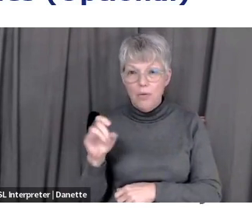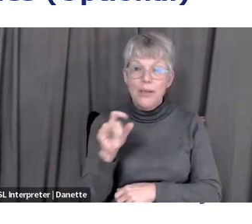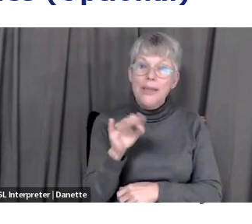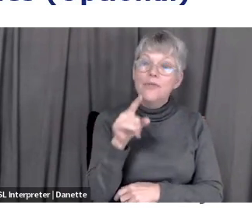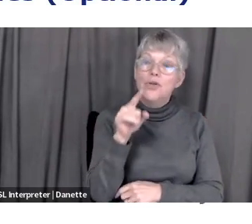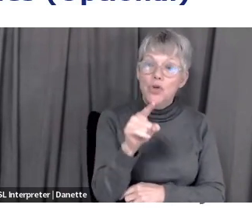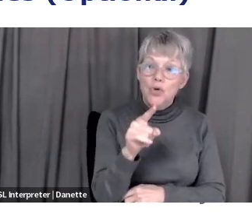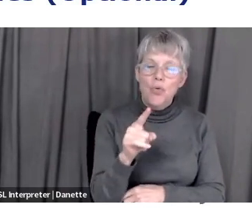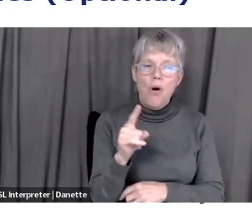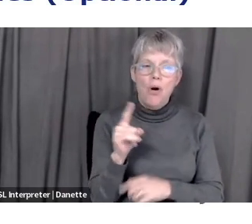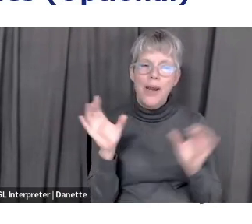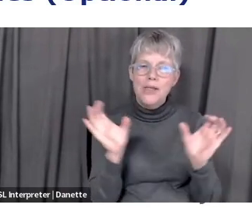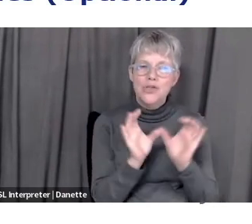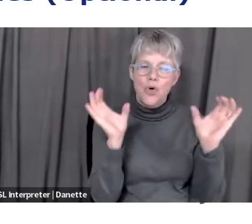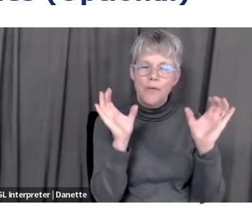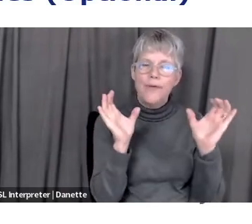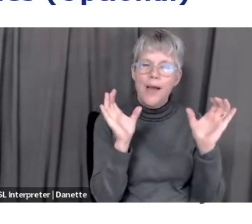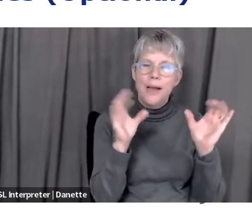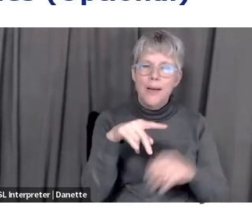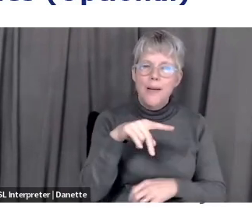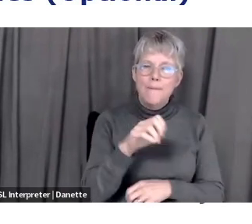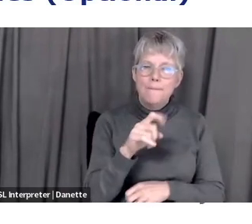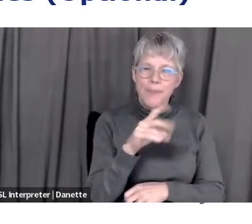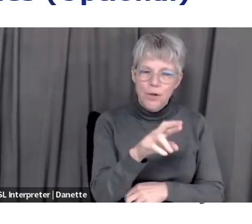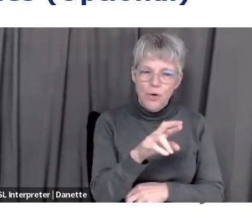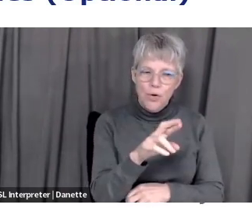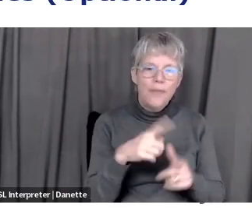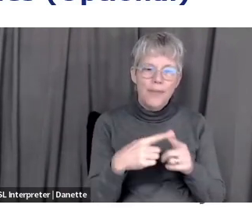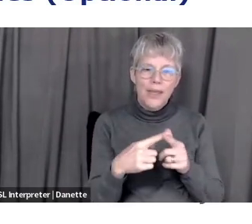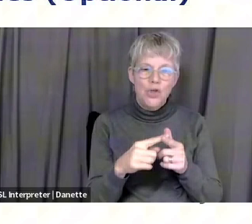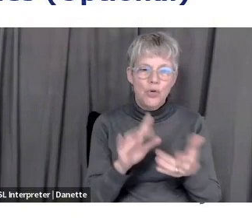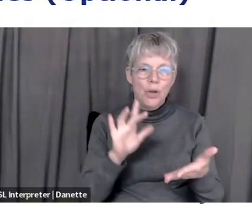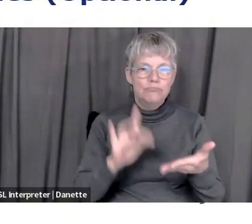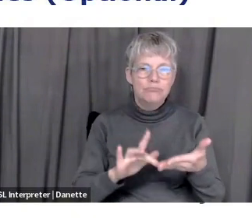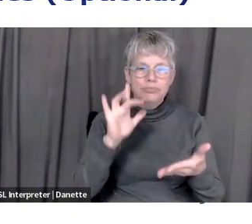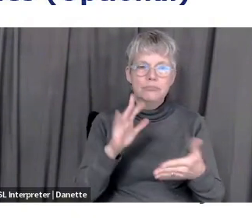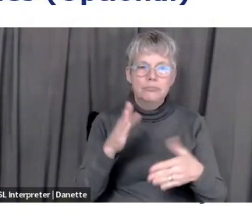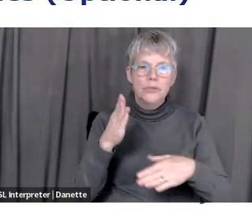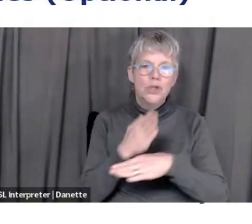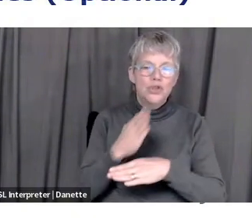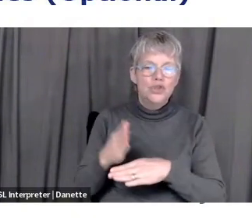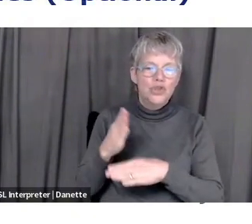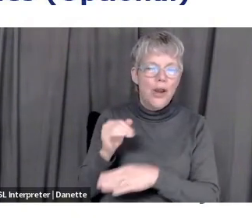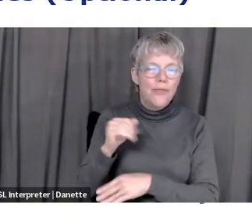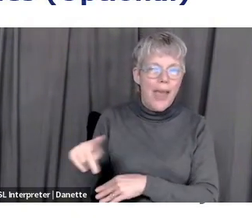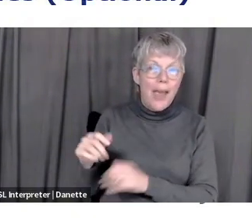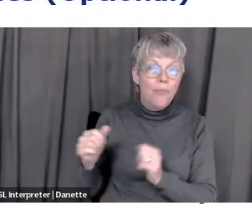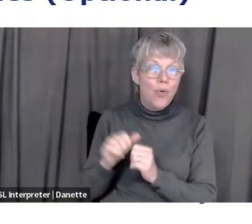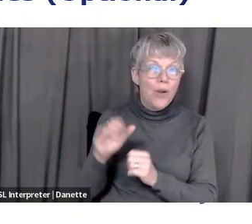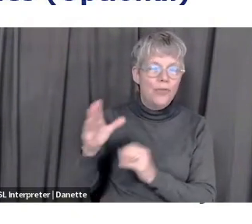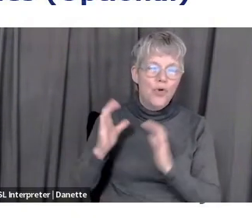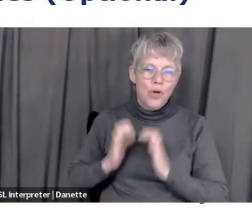So if you are a certified peer and you are in the app, you actually can click right on that button and share the app with your clients.